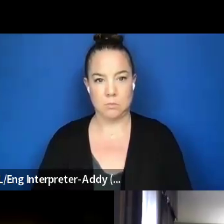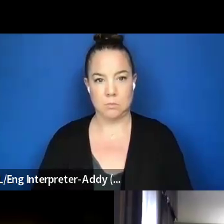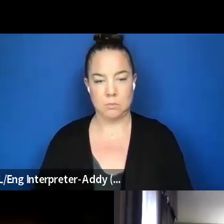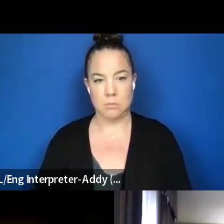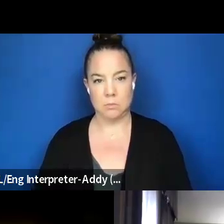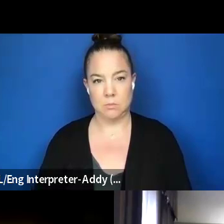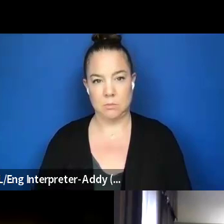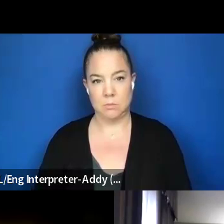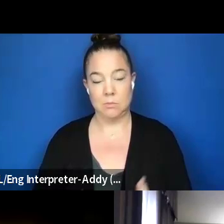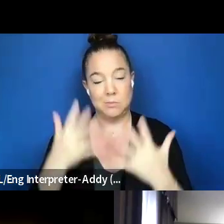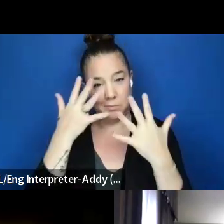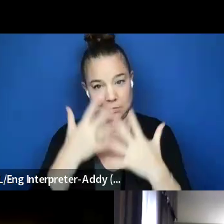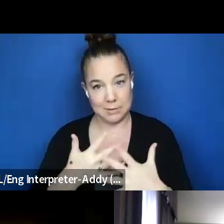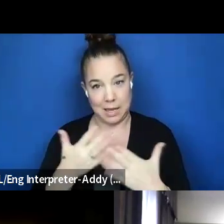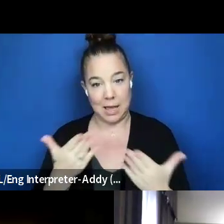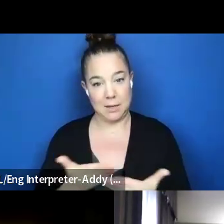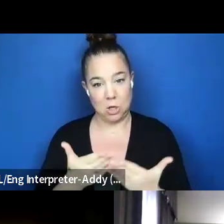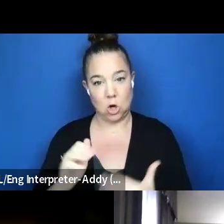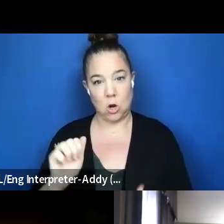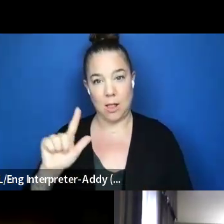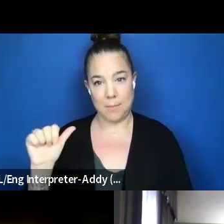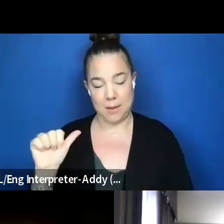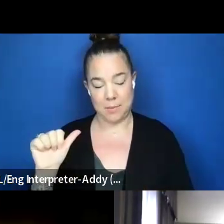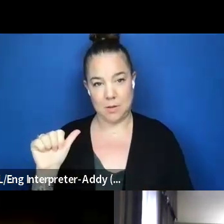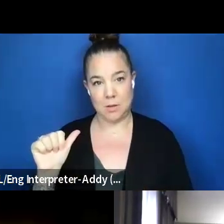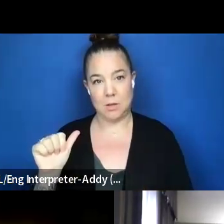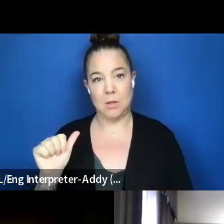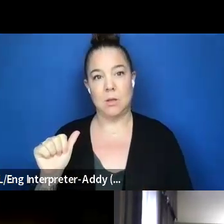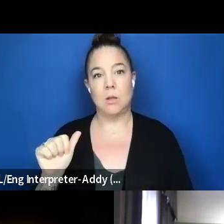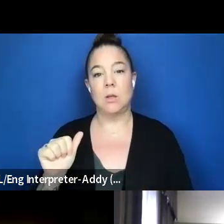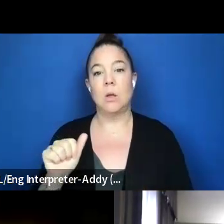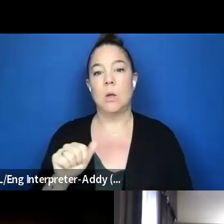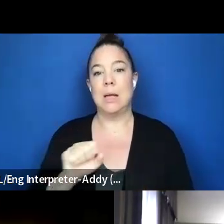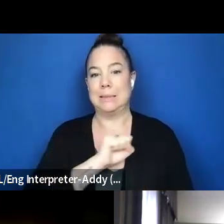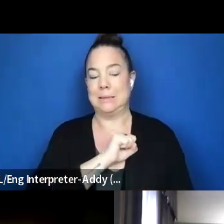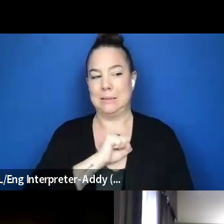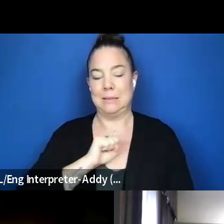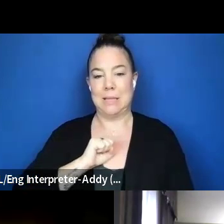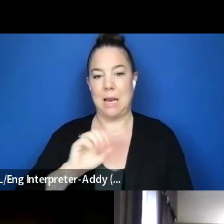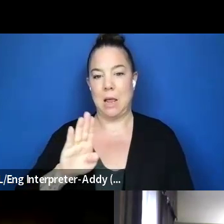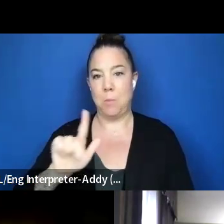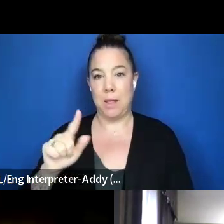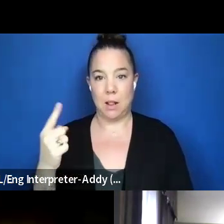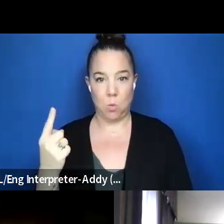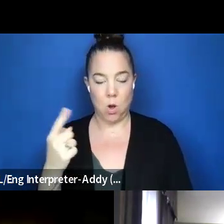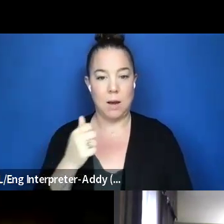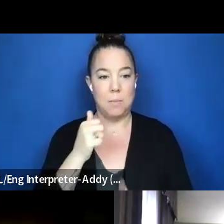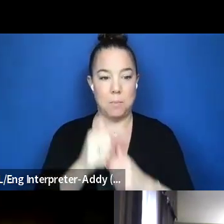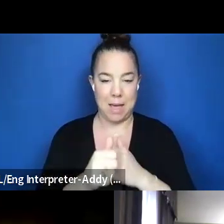Adeleigh Belyeu: we here in Alabama earlier this year, saw Alabama Senate Bill. One passed and signed, and